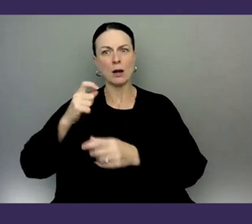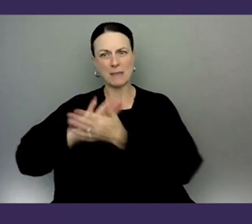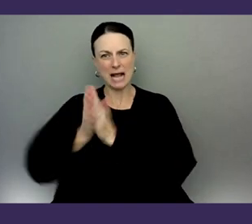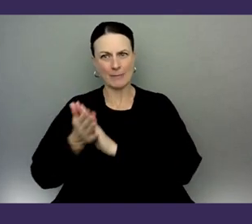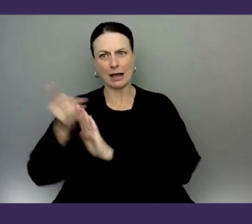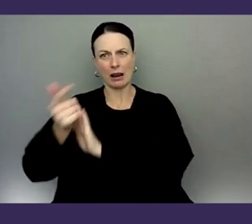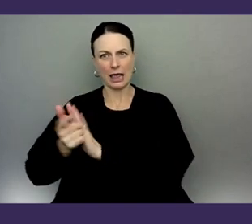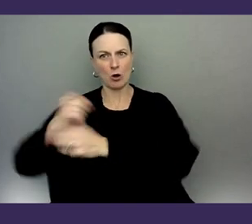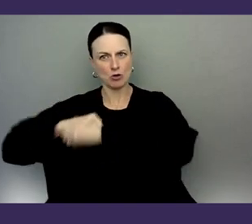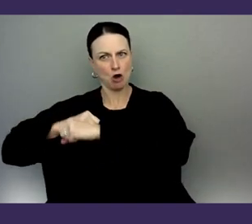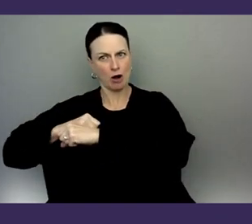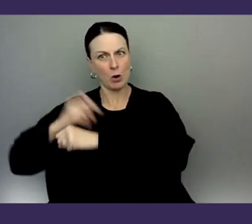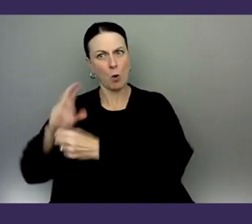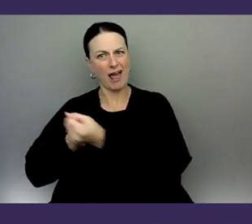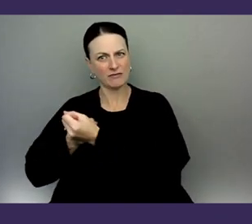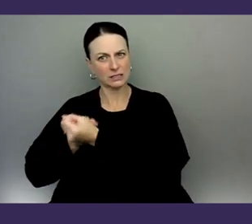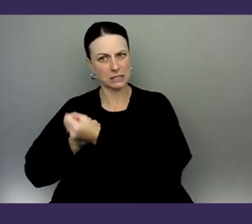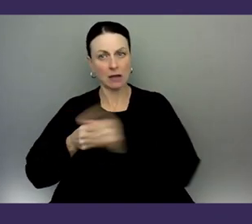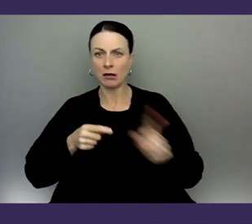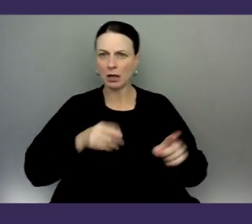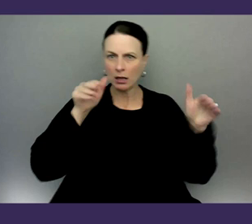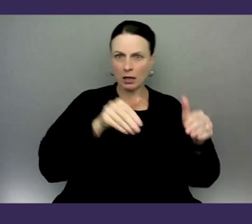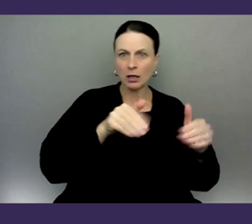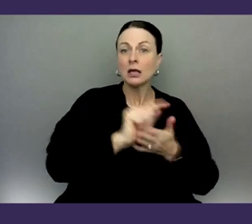And what I really like to focus on is the fact that it is legally recognized.